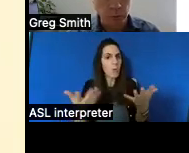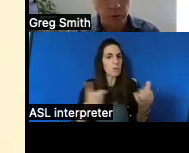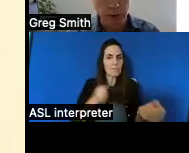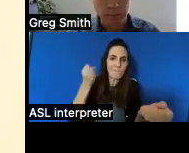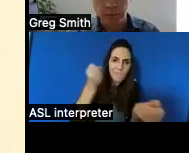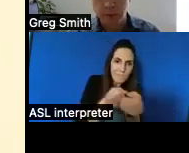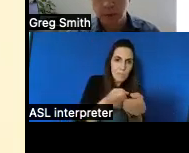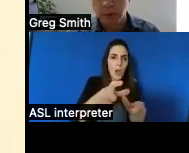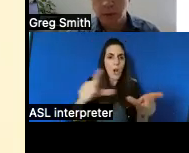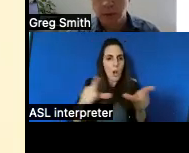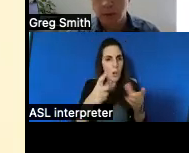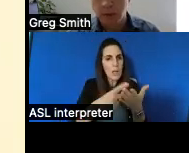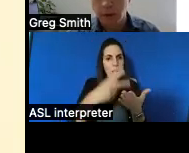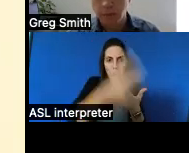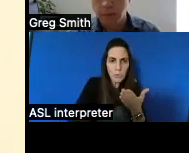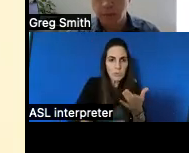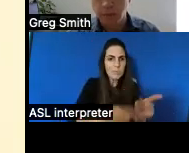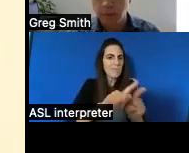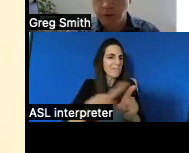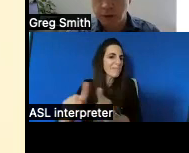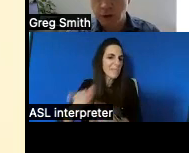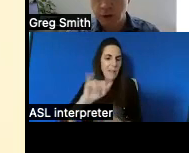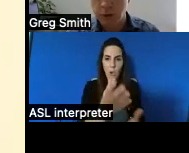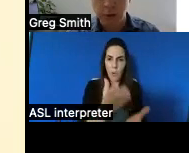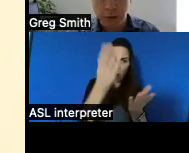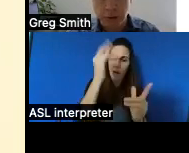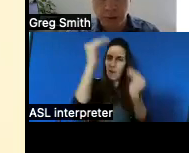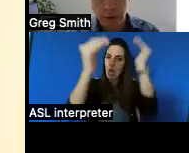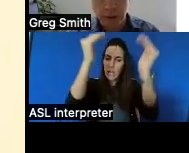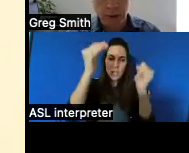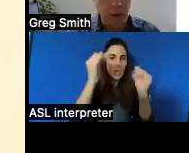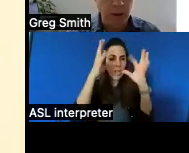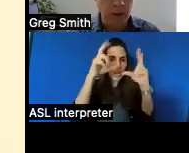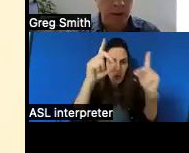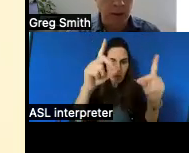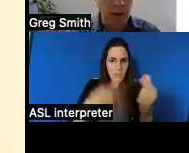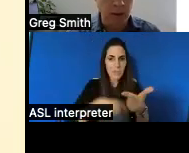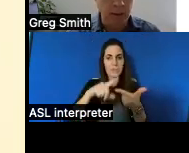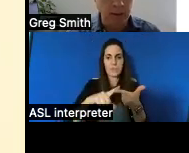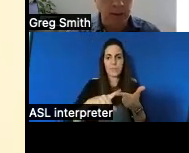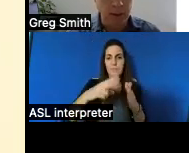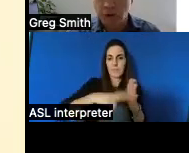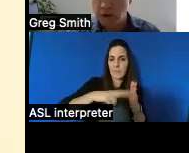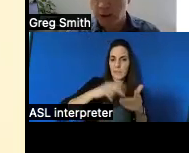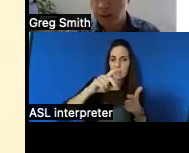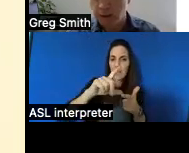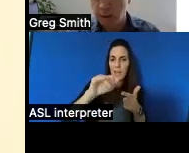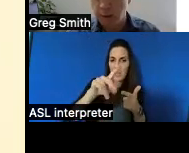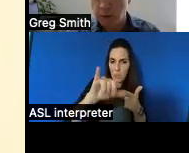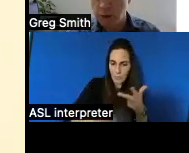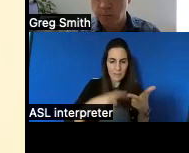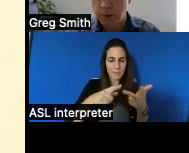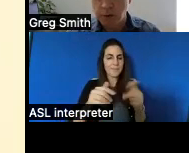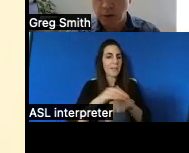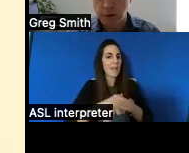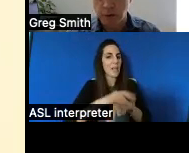programs uh that offer adult education literacy uh and uh English is a second language instructional